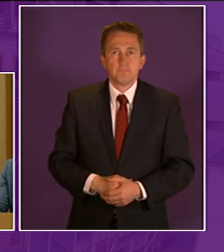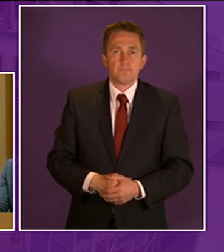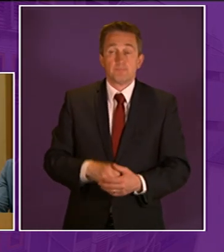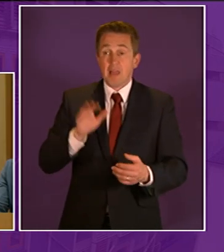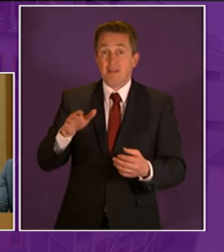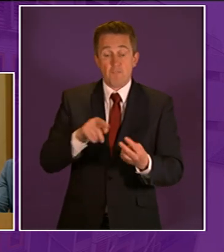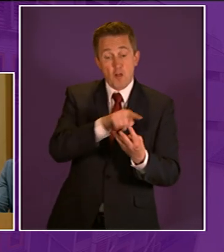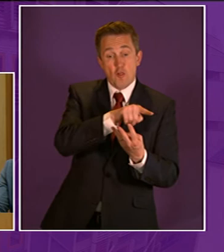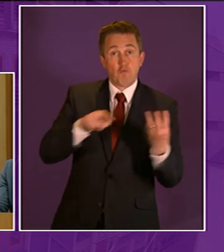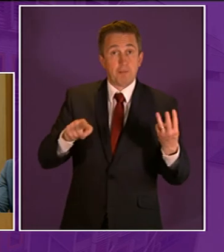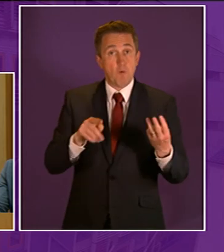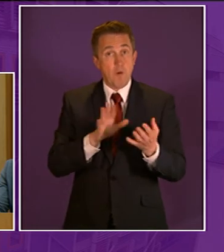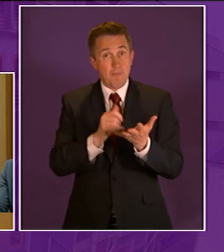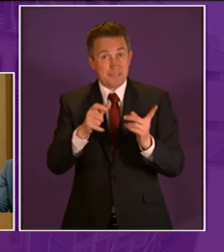If they are concise, and if the cabinet secretary is also concise, I will squeeze them all in.